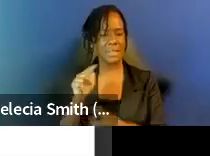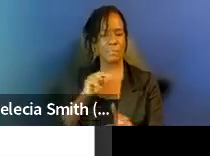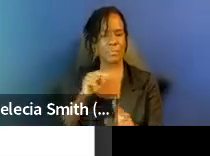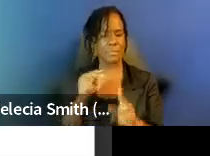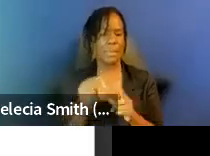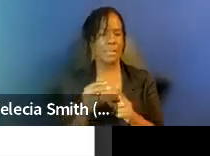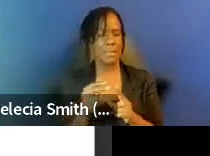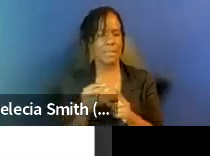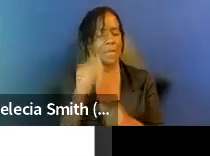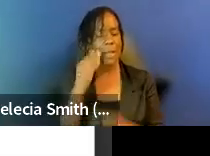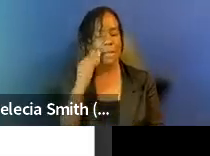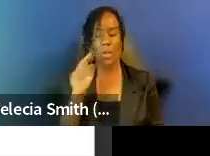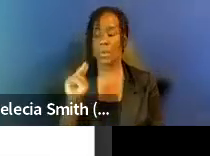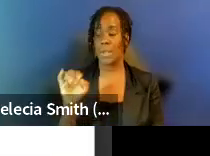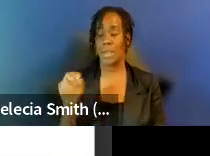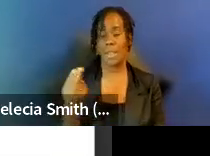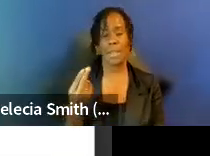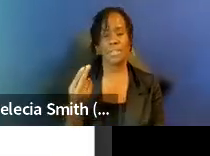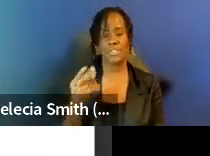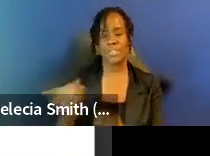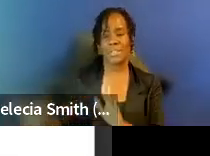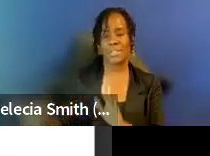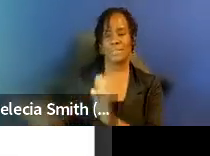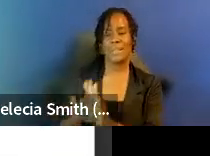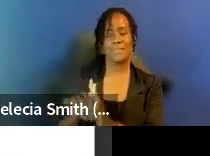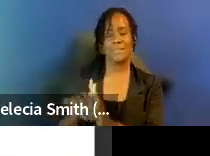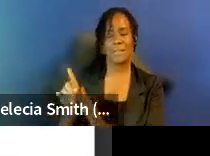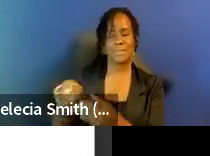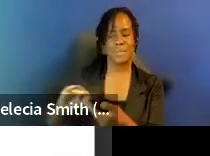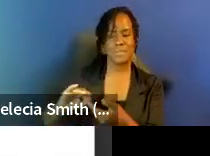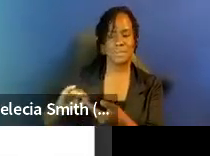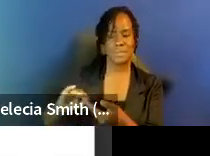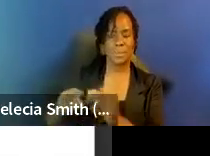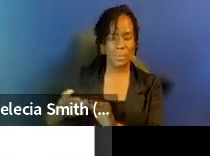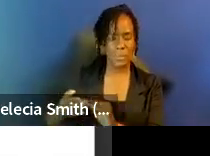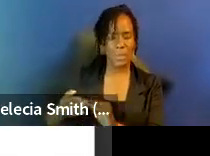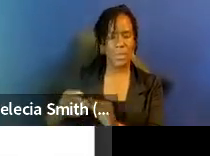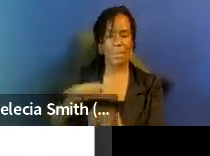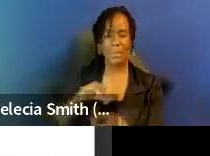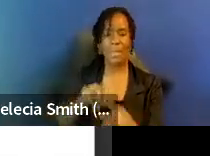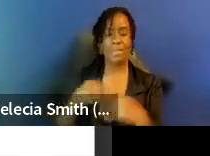think about this in their work. Okay. So the first thing that I